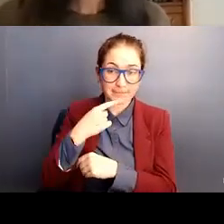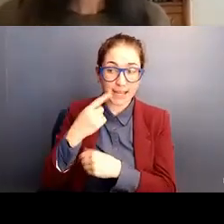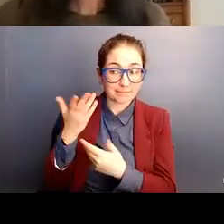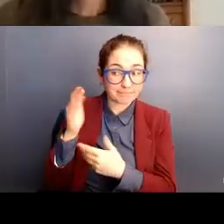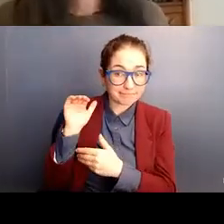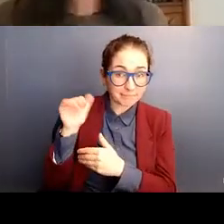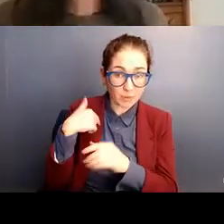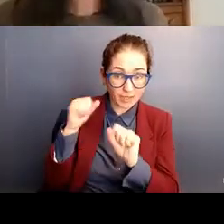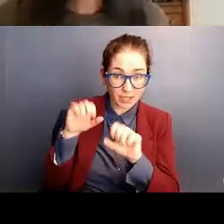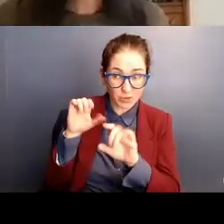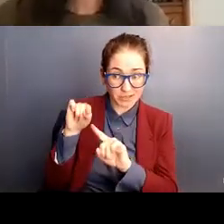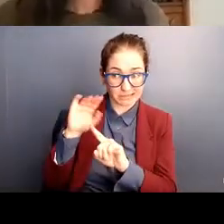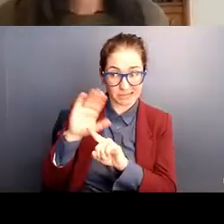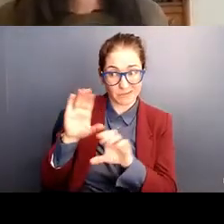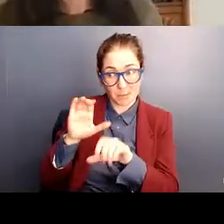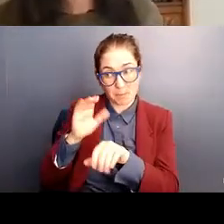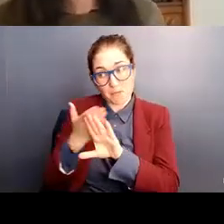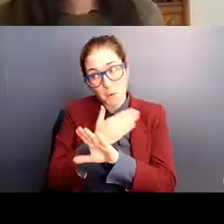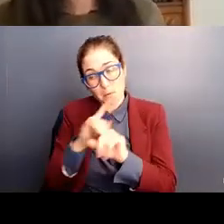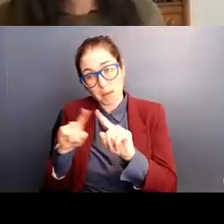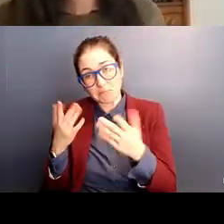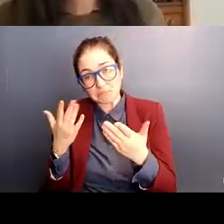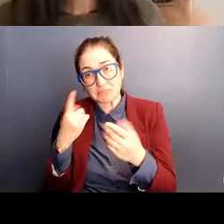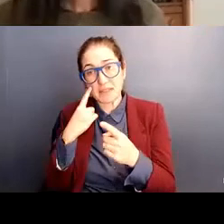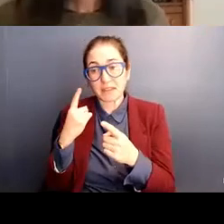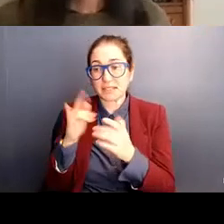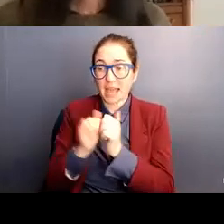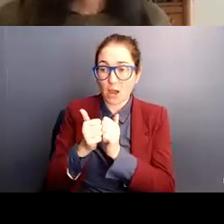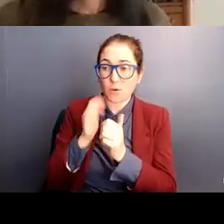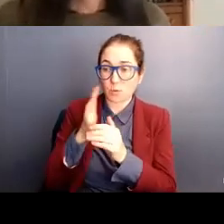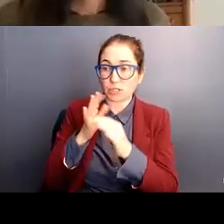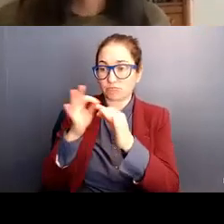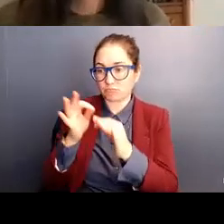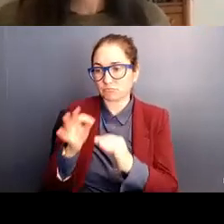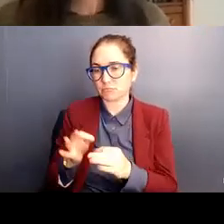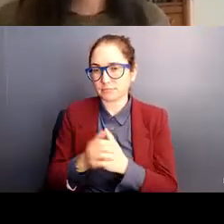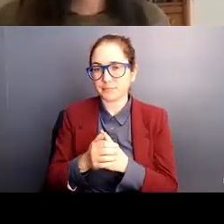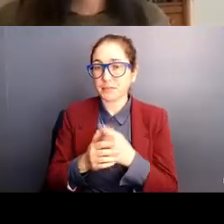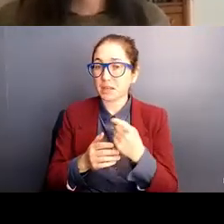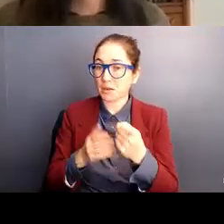this? We've never done this before. I think this is how we would do it. And you would probably be able to figure it